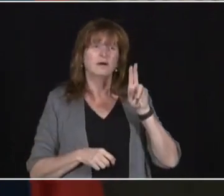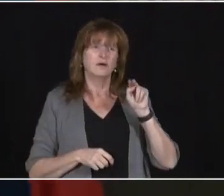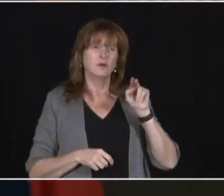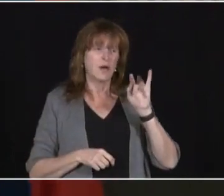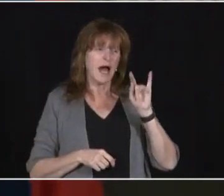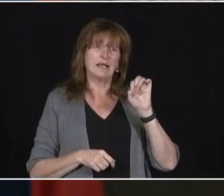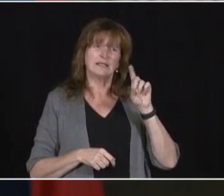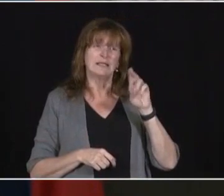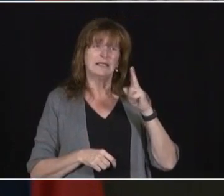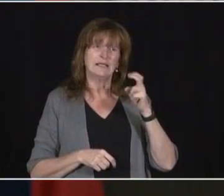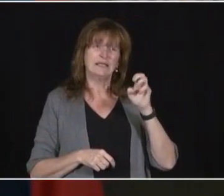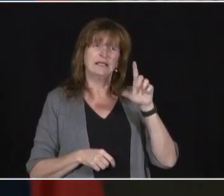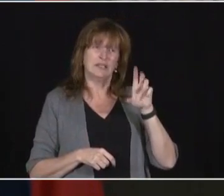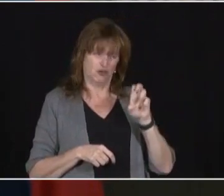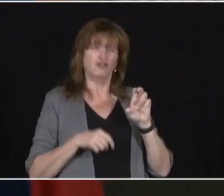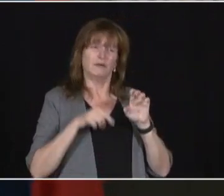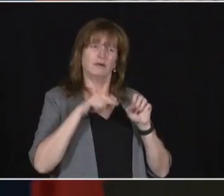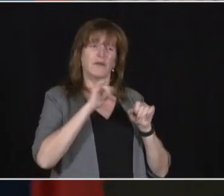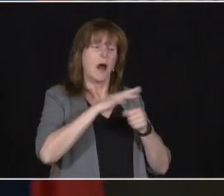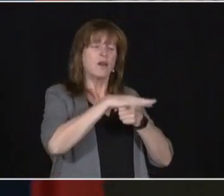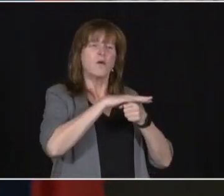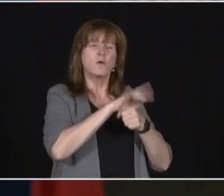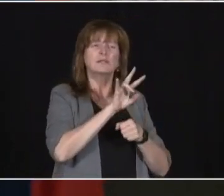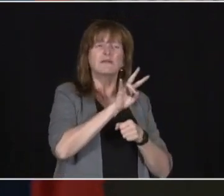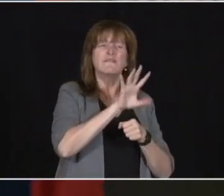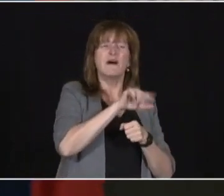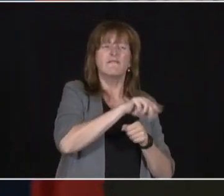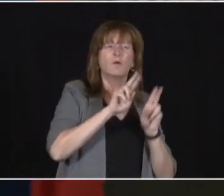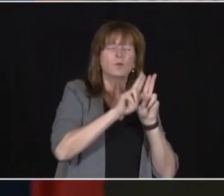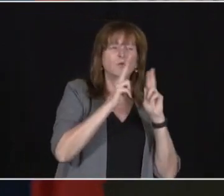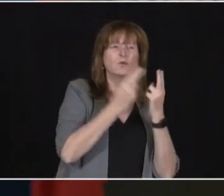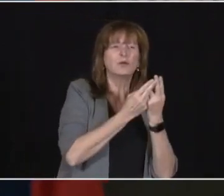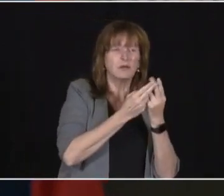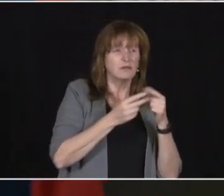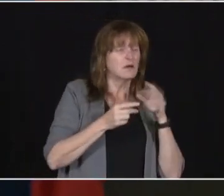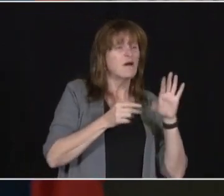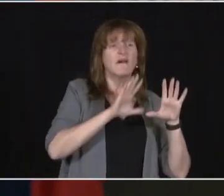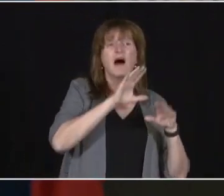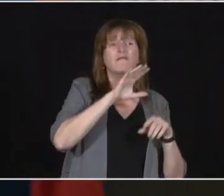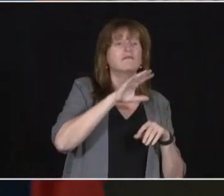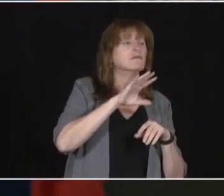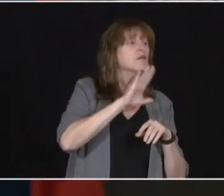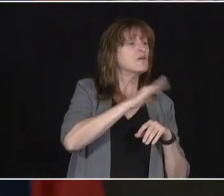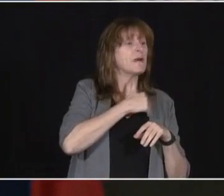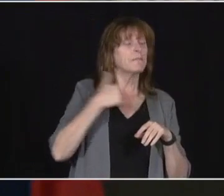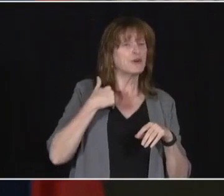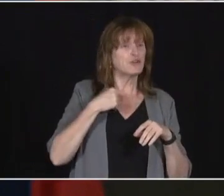this sector tell us that 90% of the members have been laid off and that's why we have to step in and act.